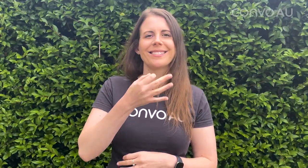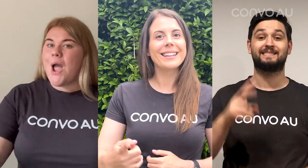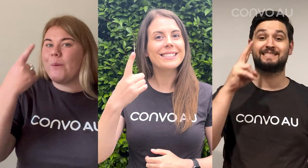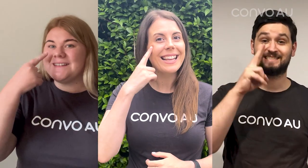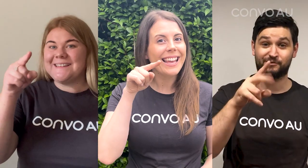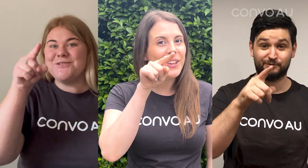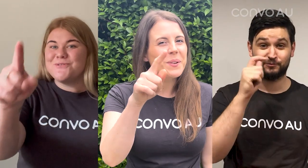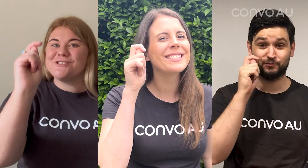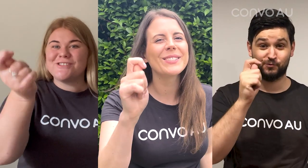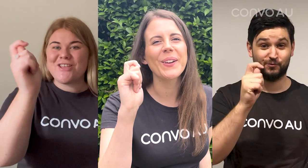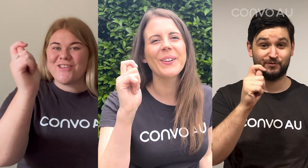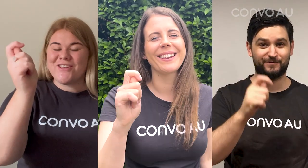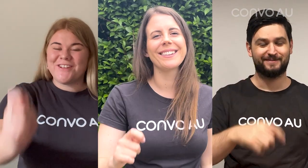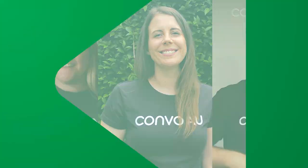See you soon